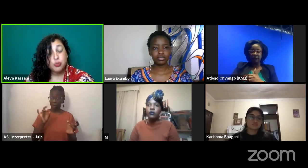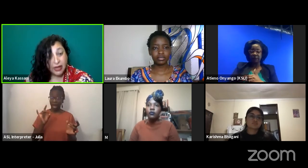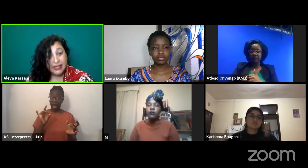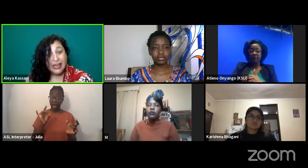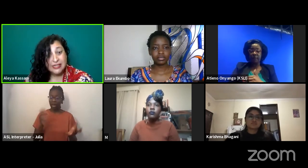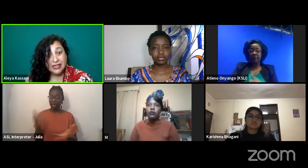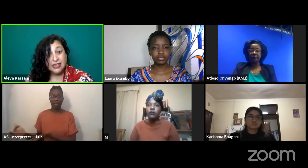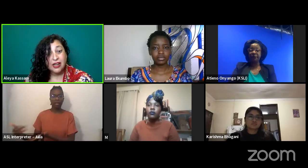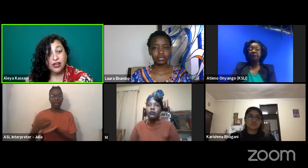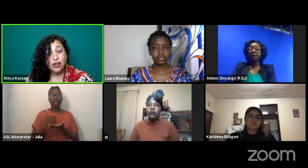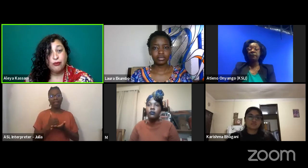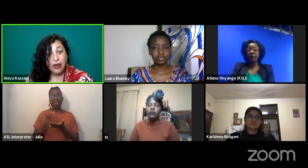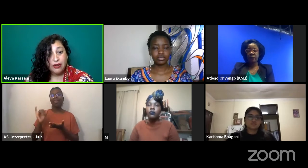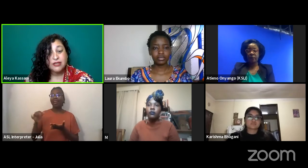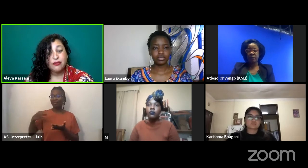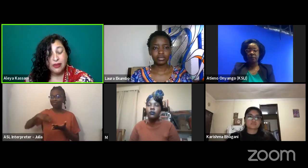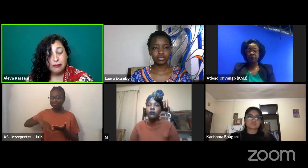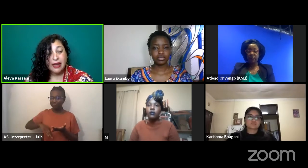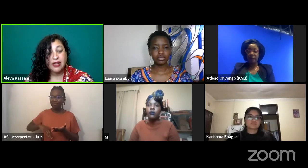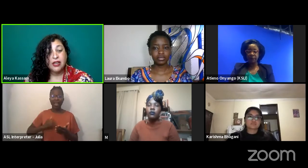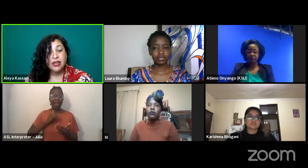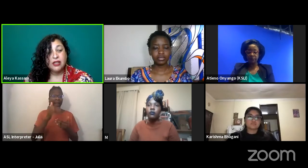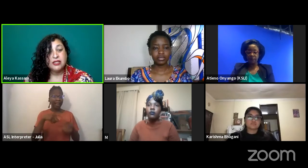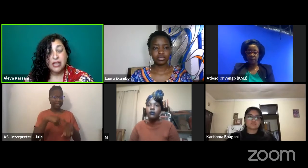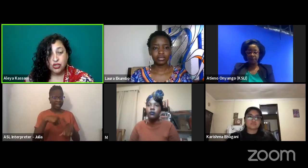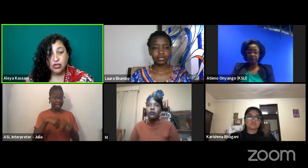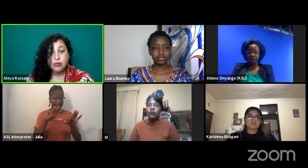which we again did various feedback sessions.